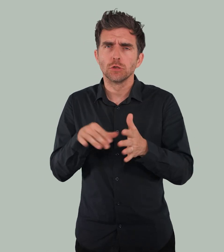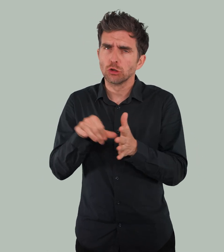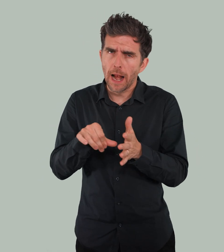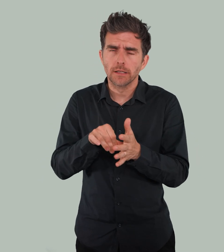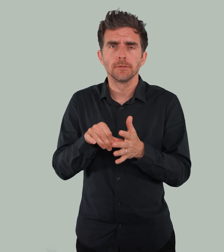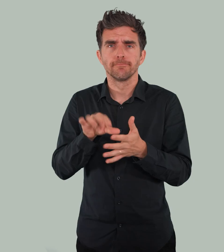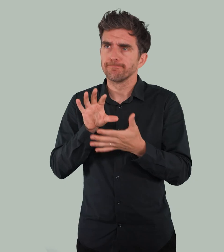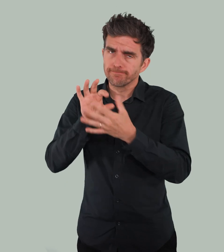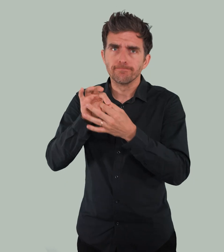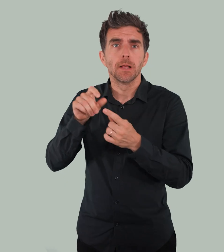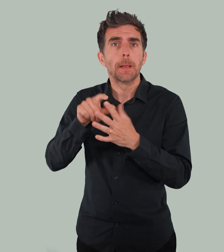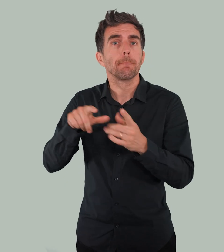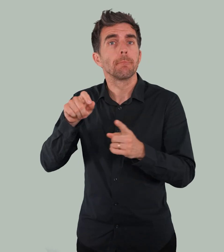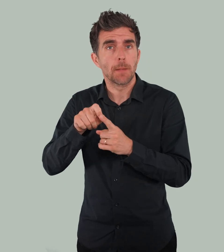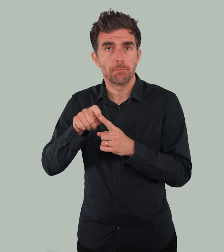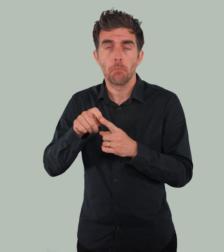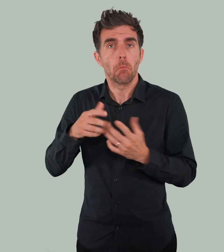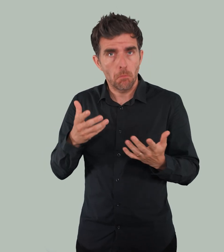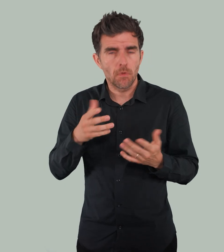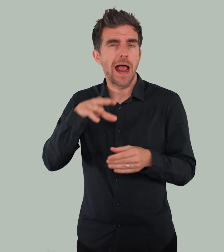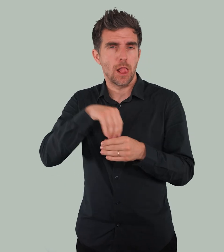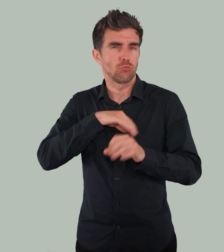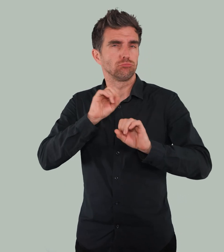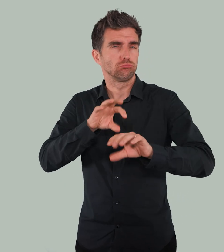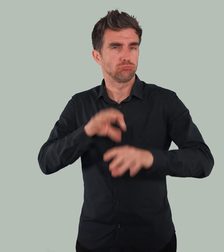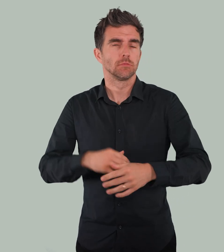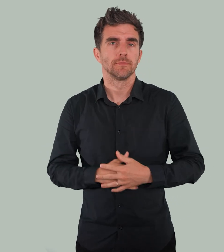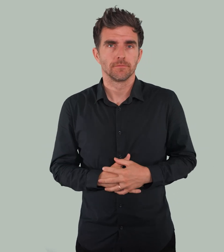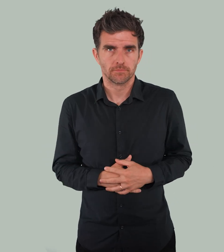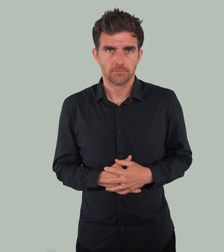challenges in their interactions with the PIP system, including: